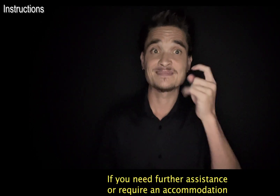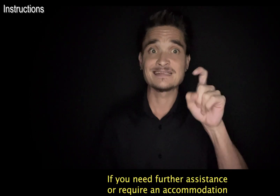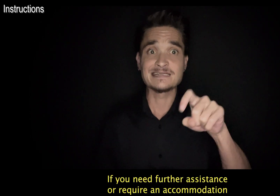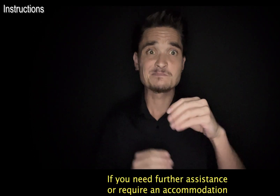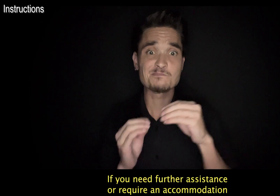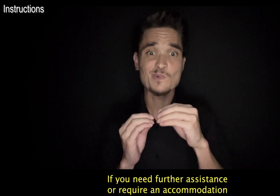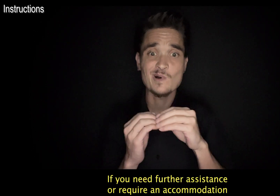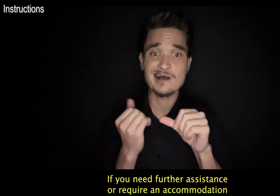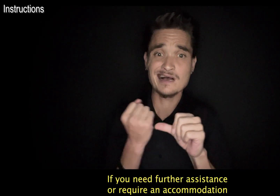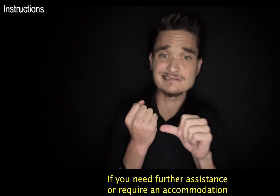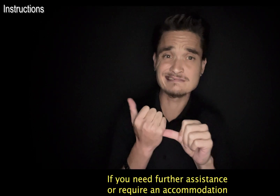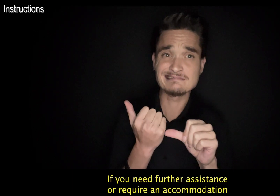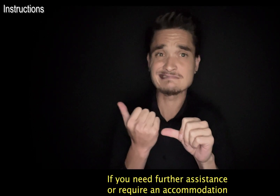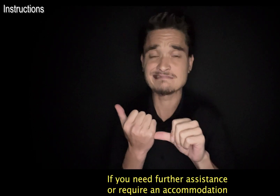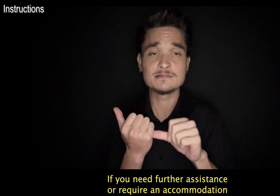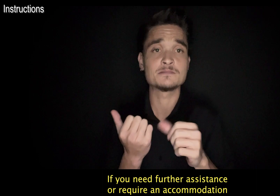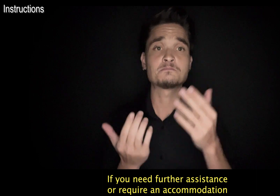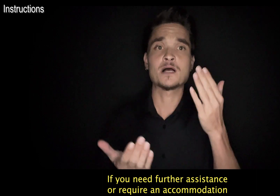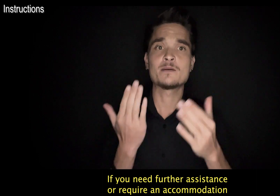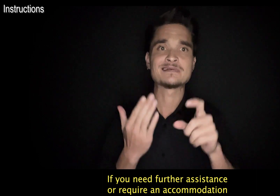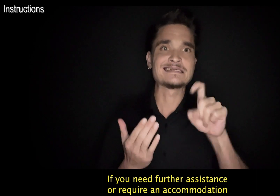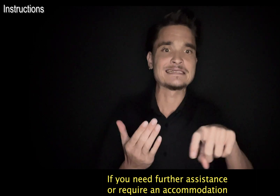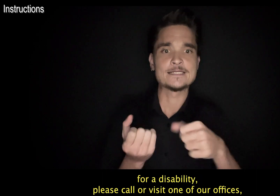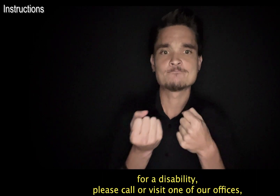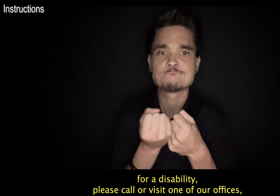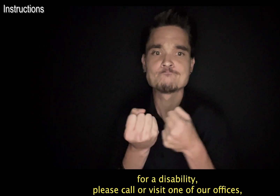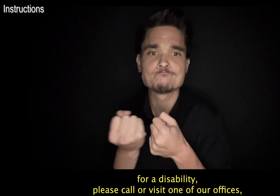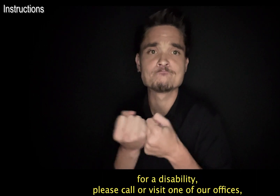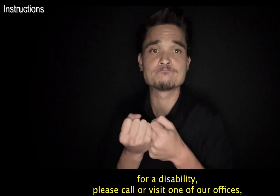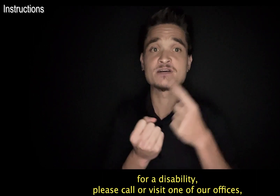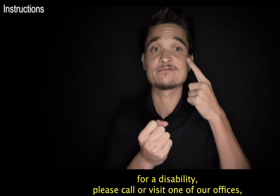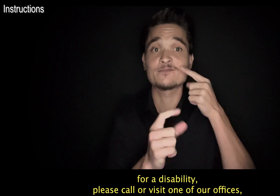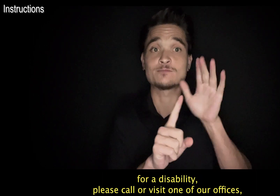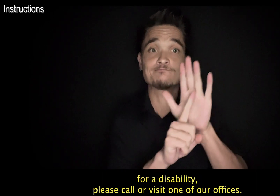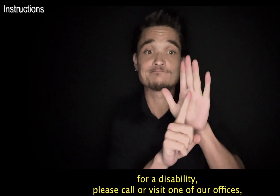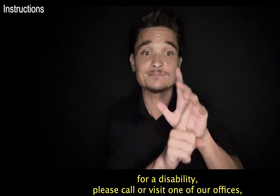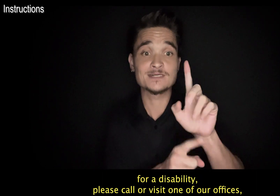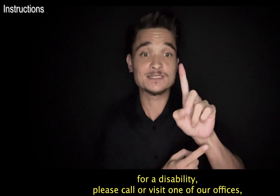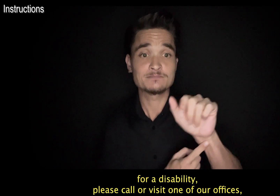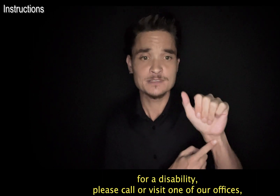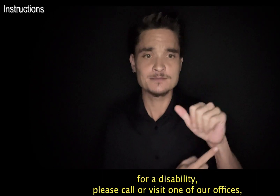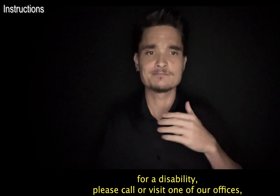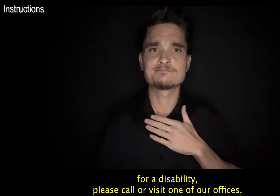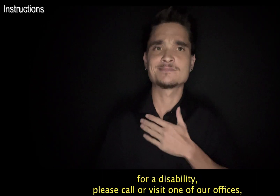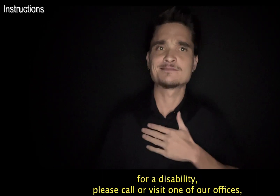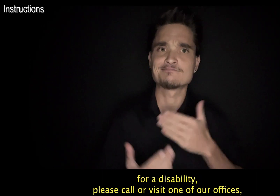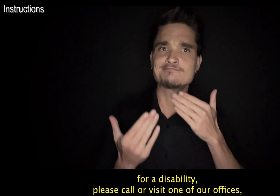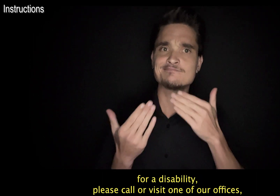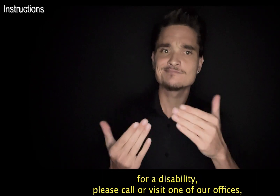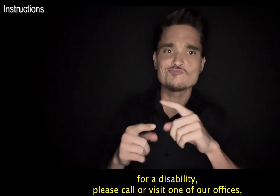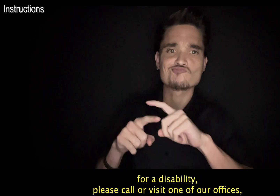If you need further assistance or require an accommodation for a disability, please call or visit one of our offices,